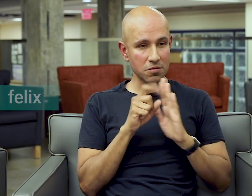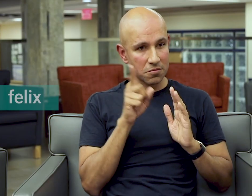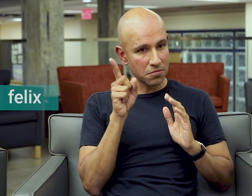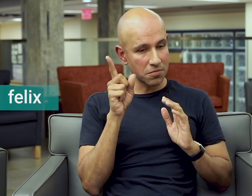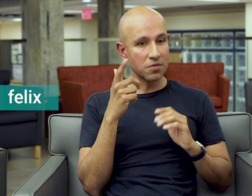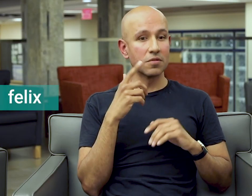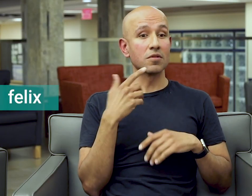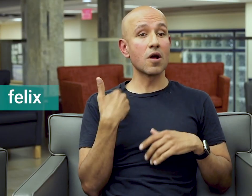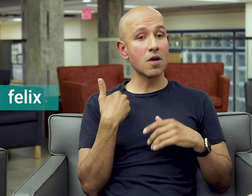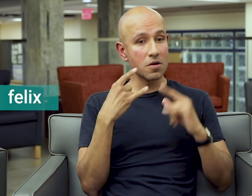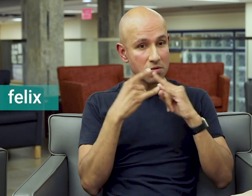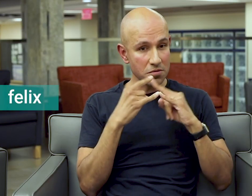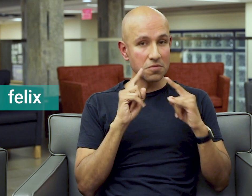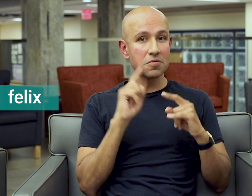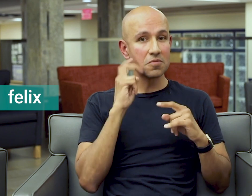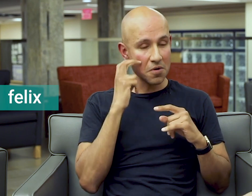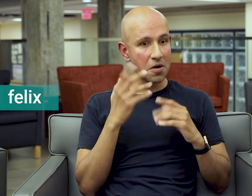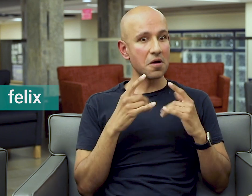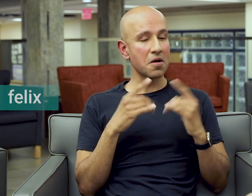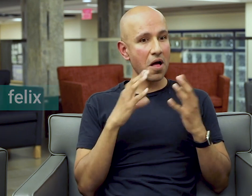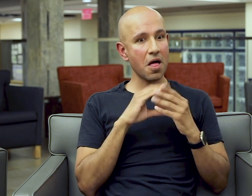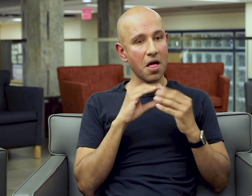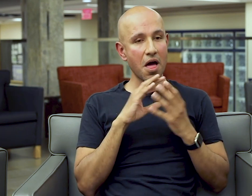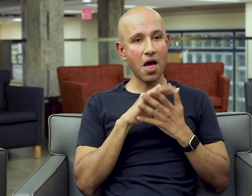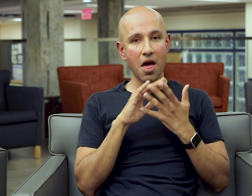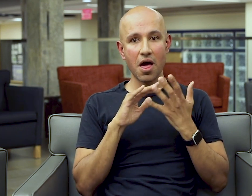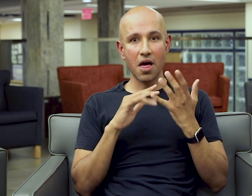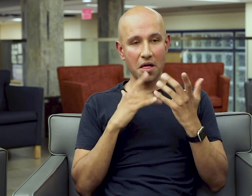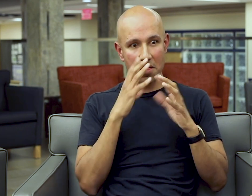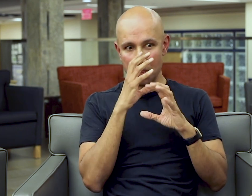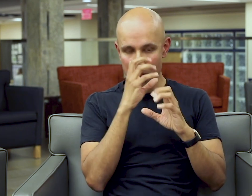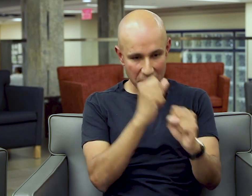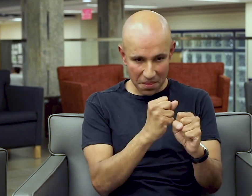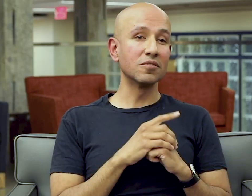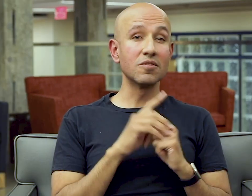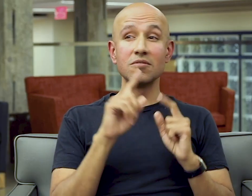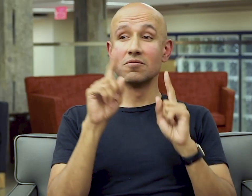When I was first told about a DeafBlind camp in Washington state, I was enthralled.